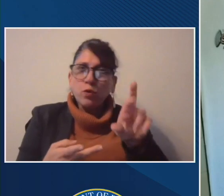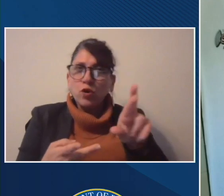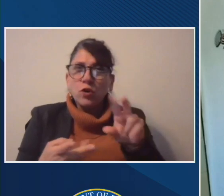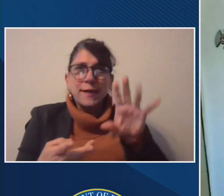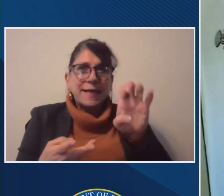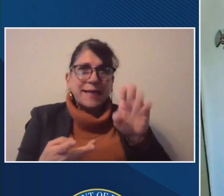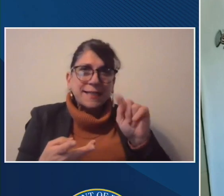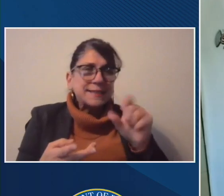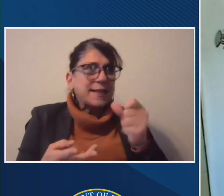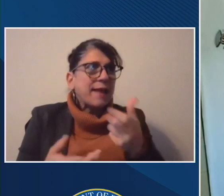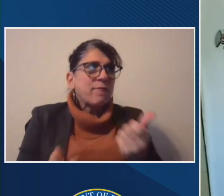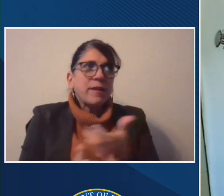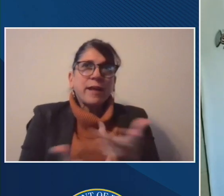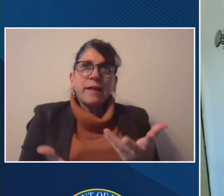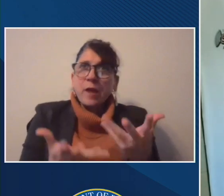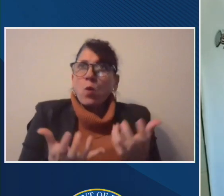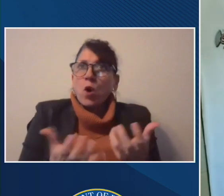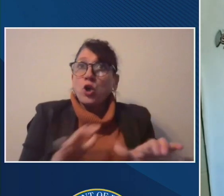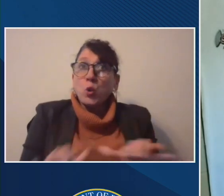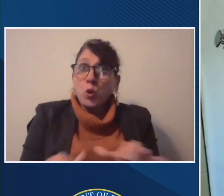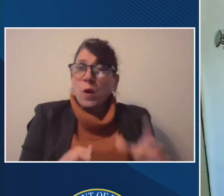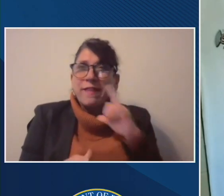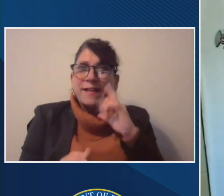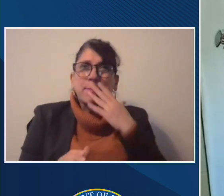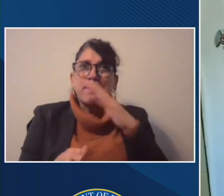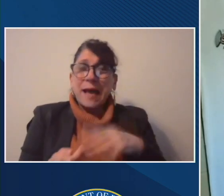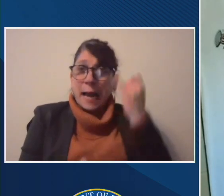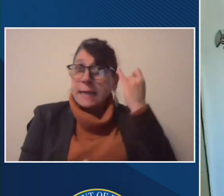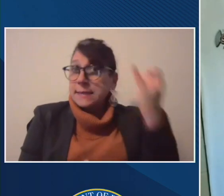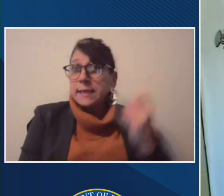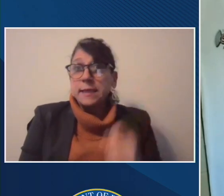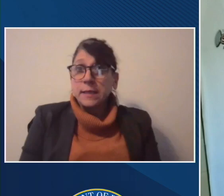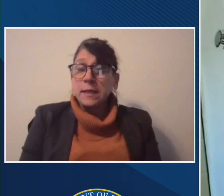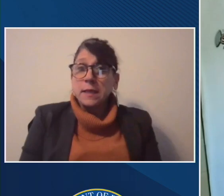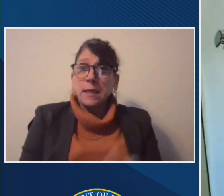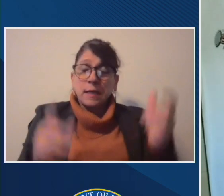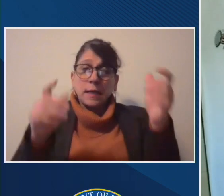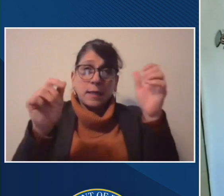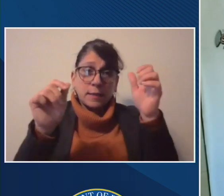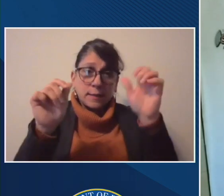do. So I think it's a bad idea. The declining dollar program that most